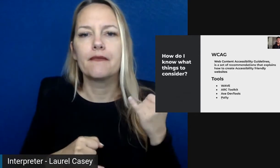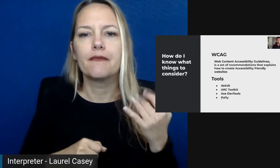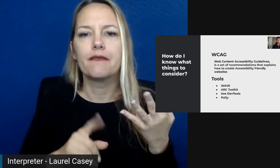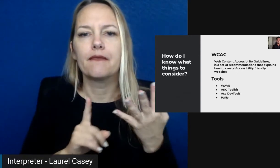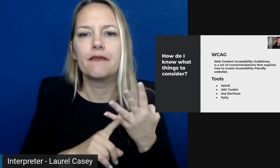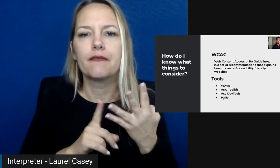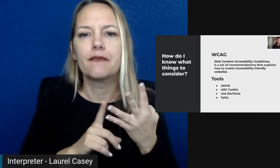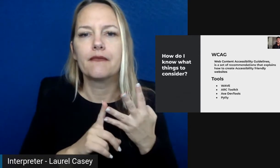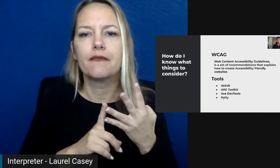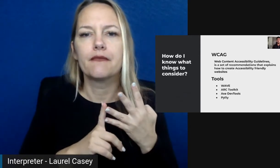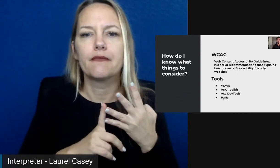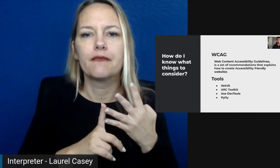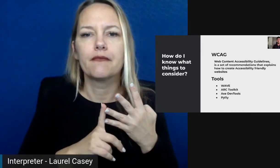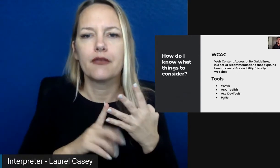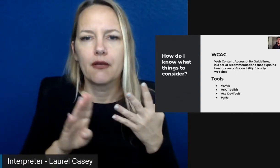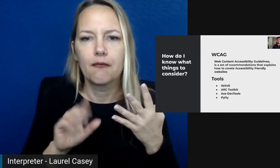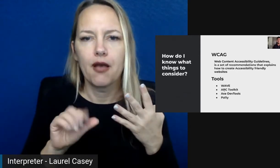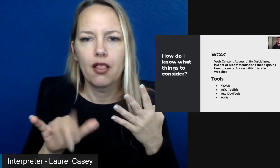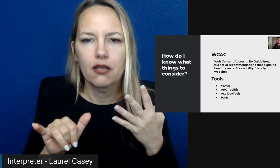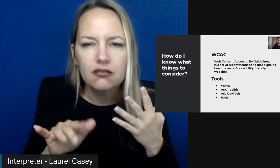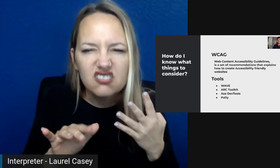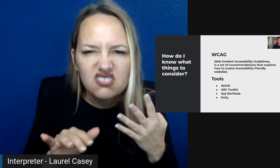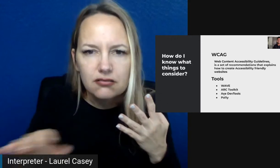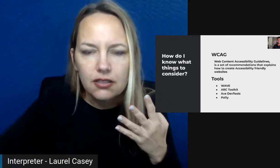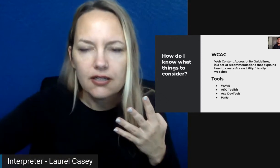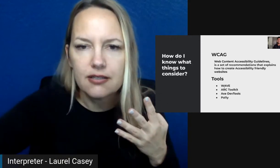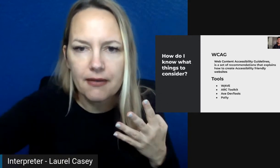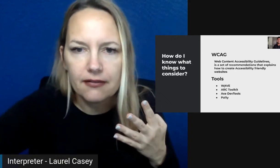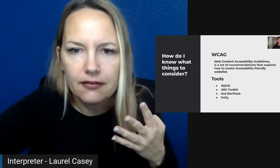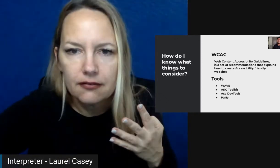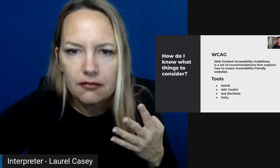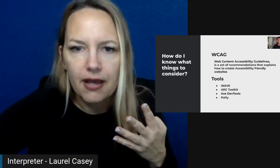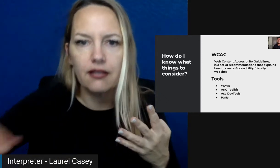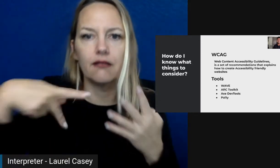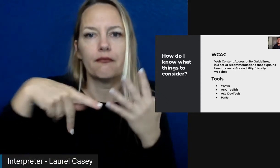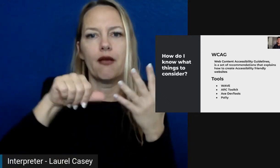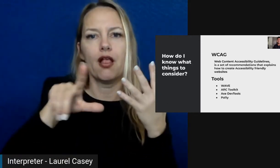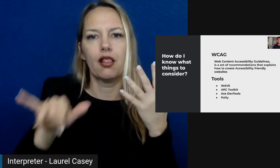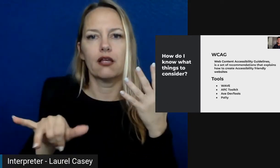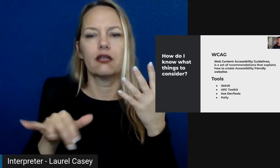is Pally. It can be used for automating tests, billing times or scarcity times